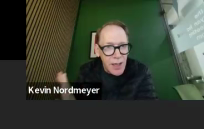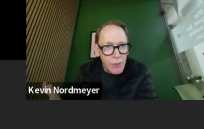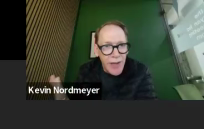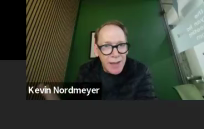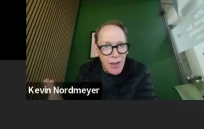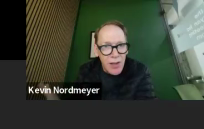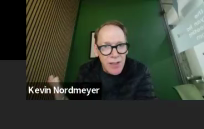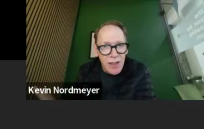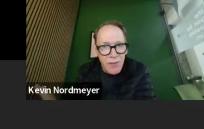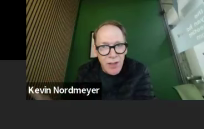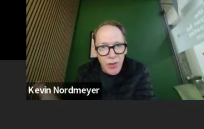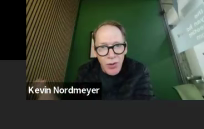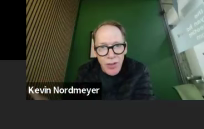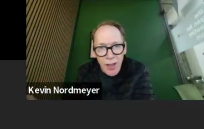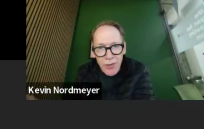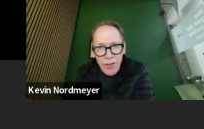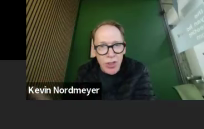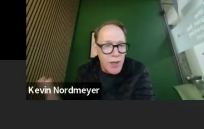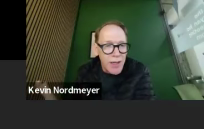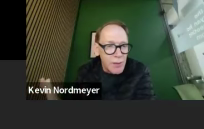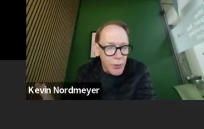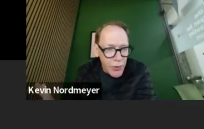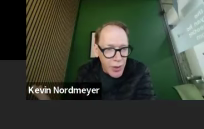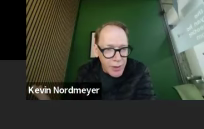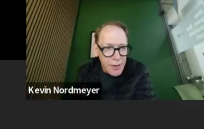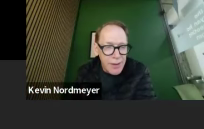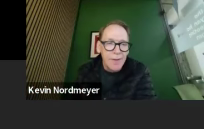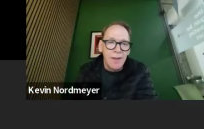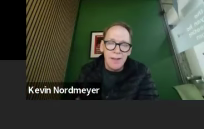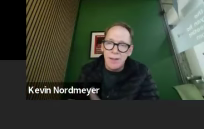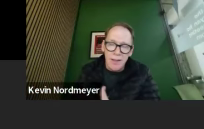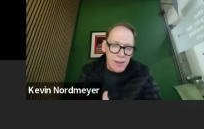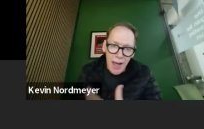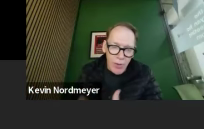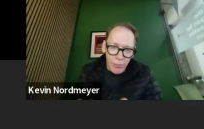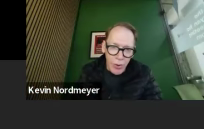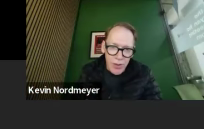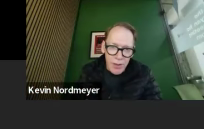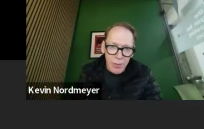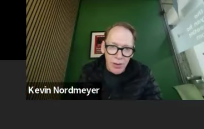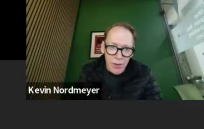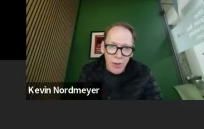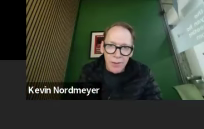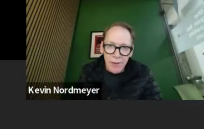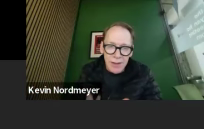it's careful not to cause inconvenience or hurt others. It's showing careful thought, this is how we approach this building as well.